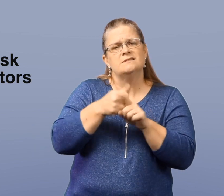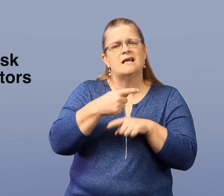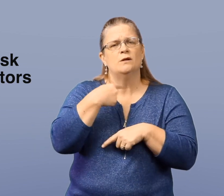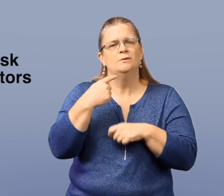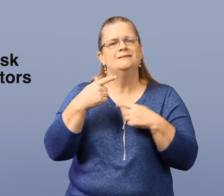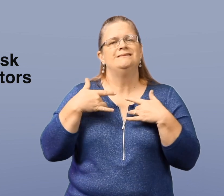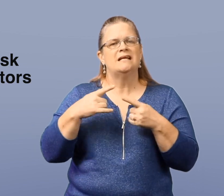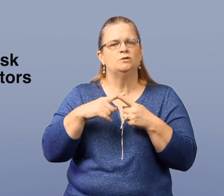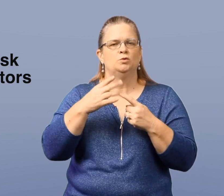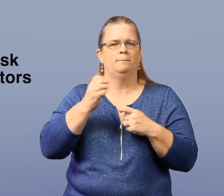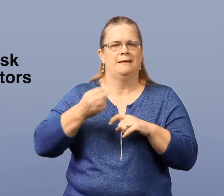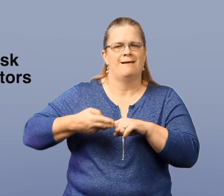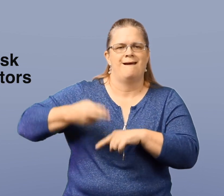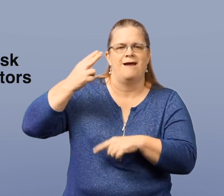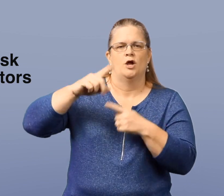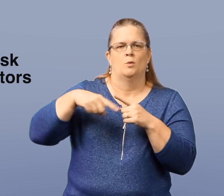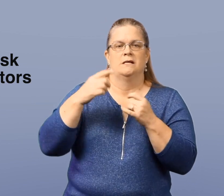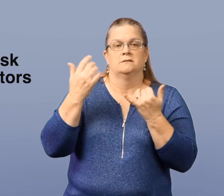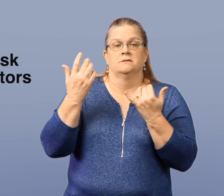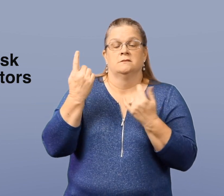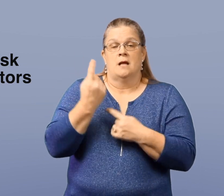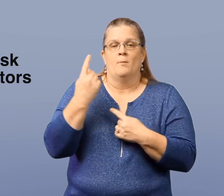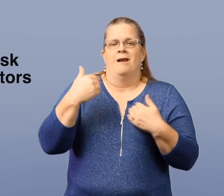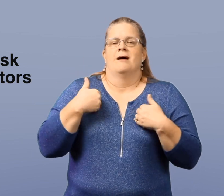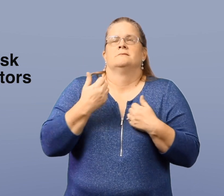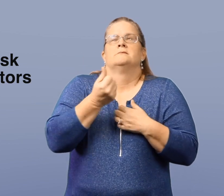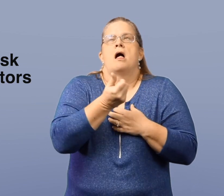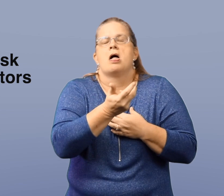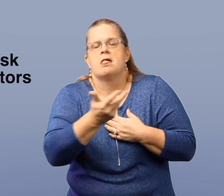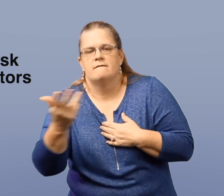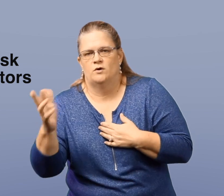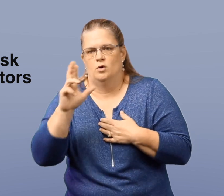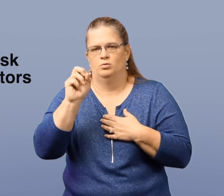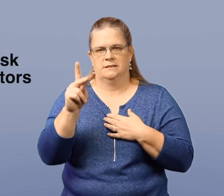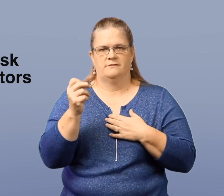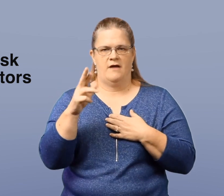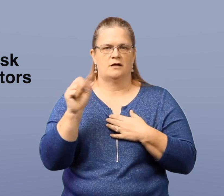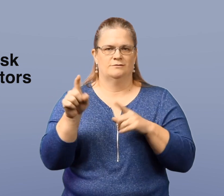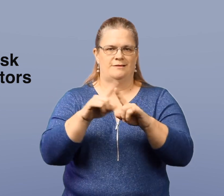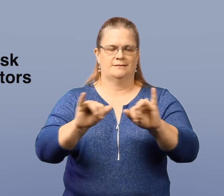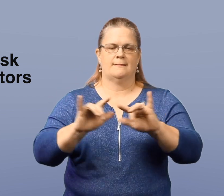Suicide risk tends to be highest when someone has several risk factors at the same time.